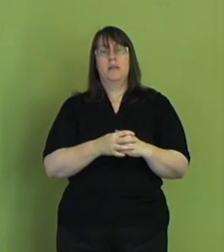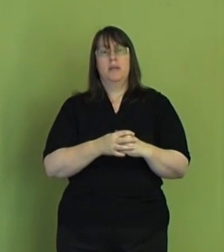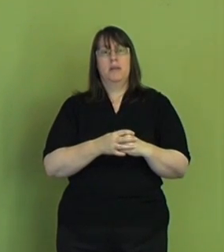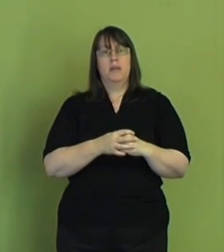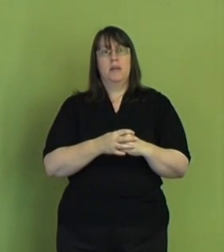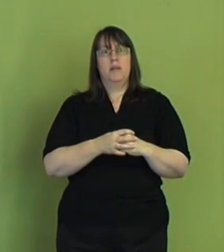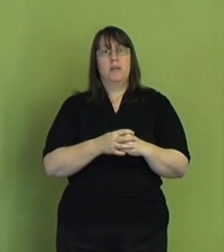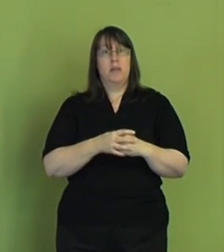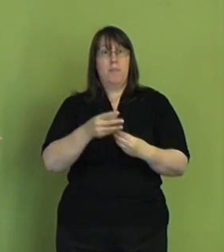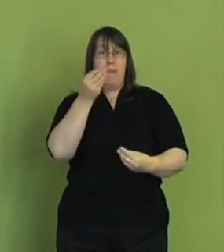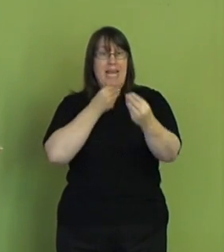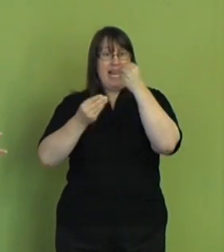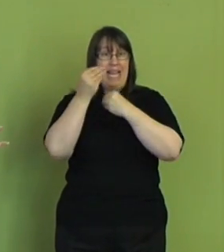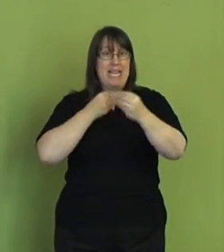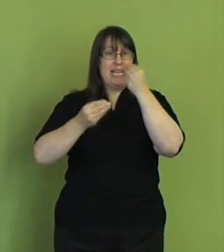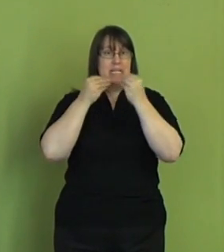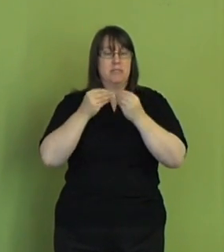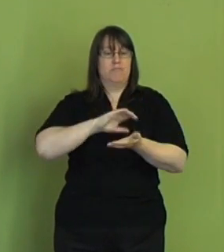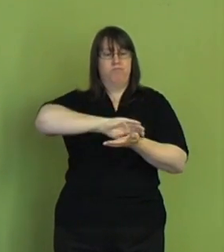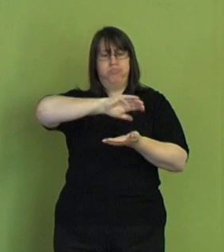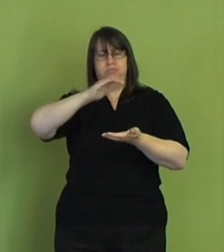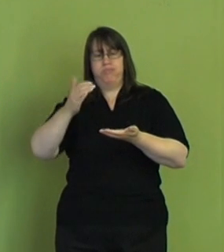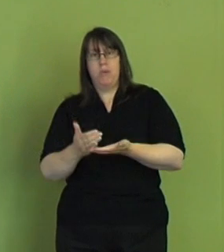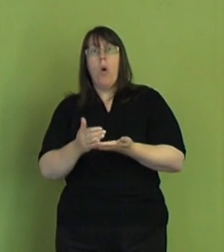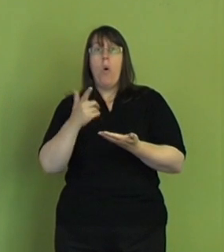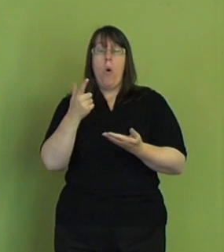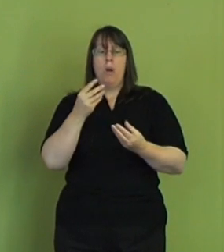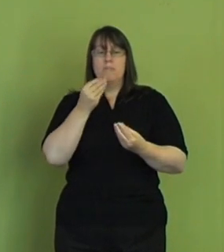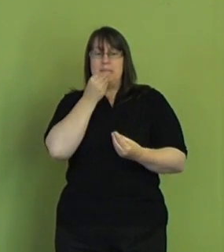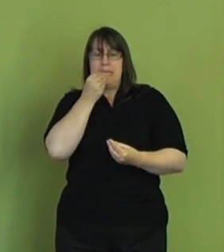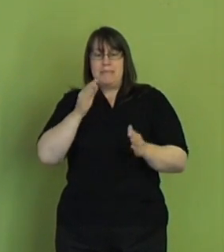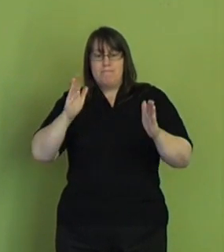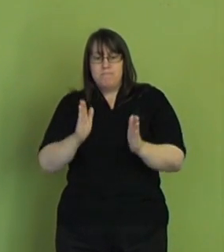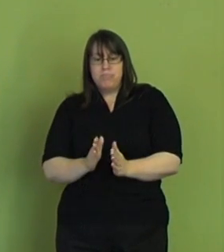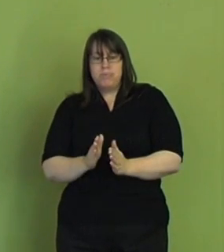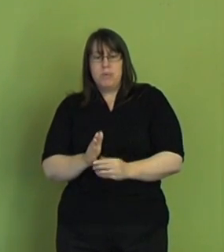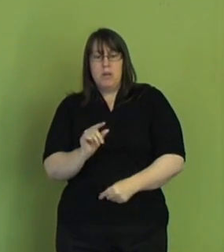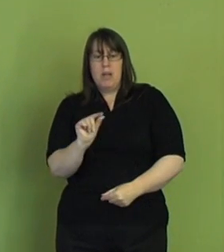eating too much or not enough,